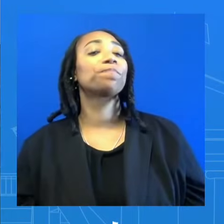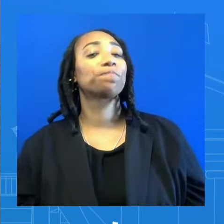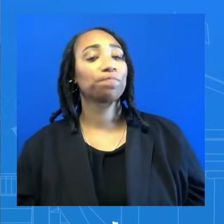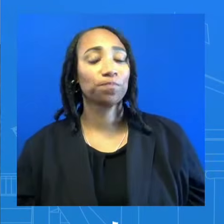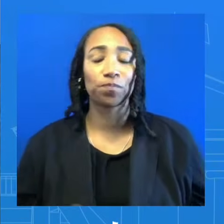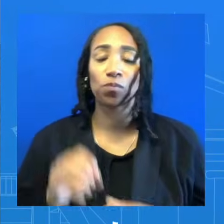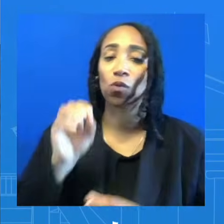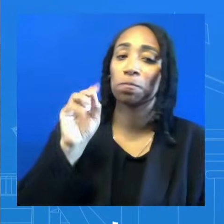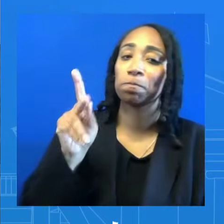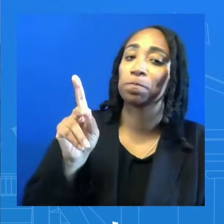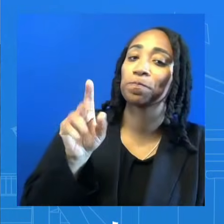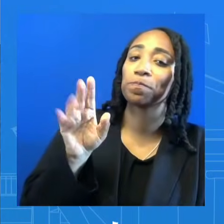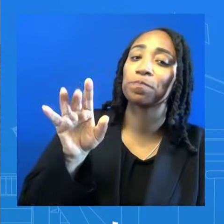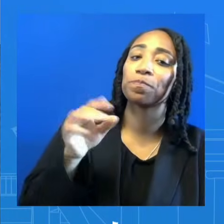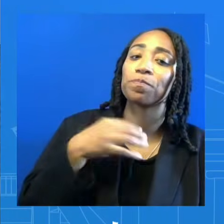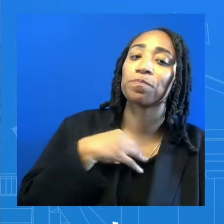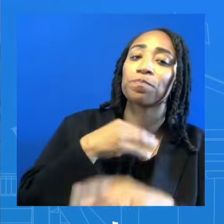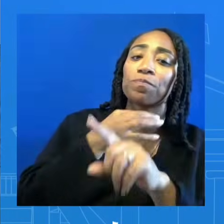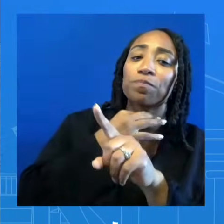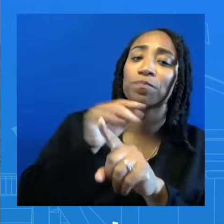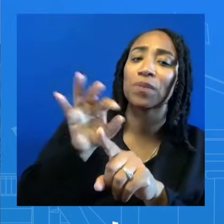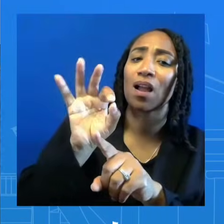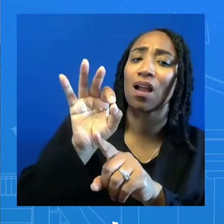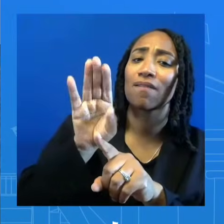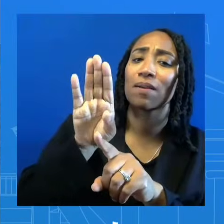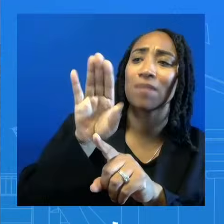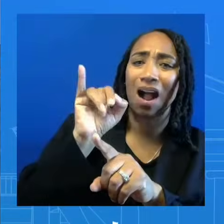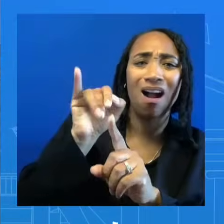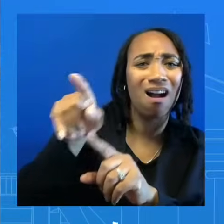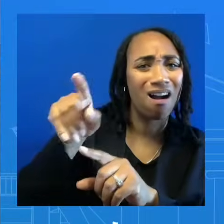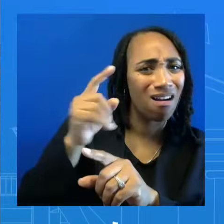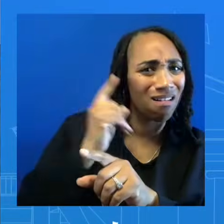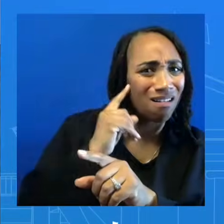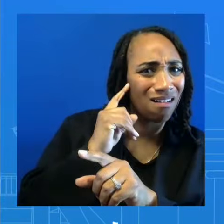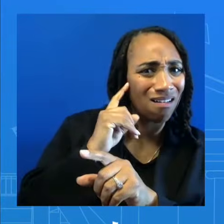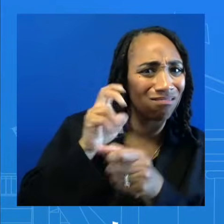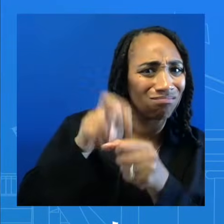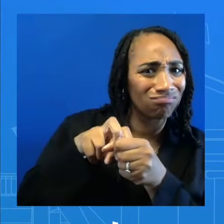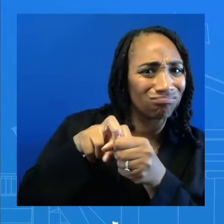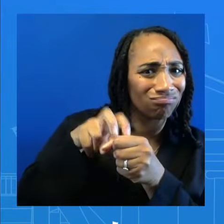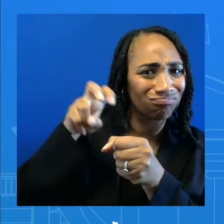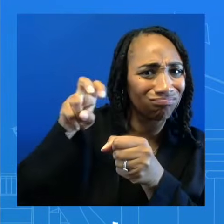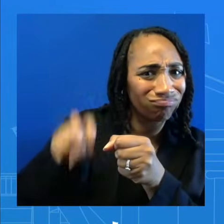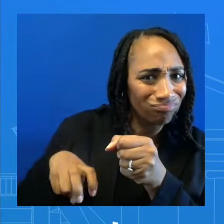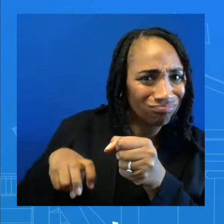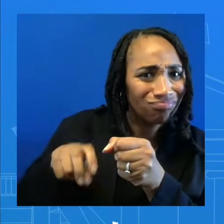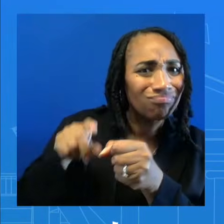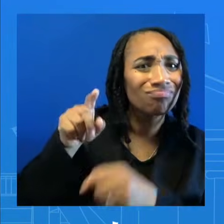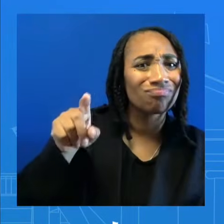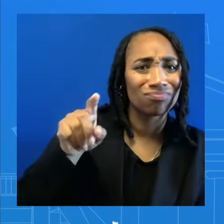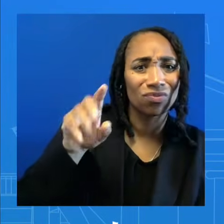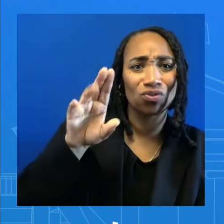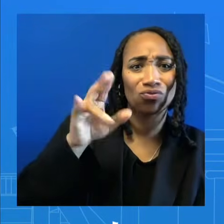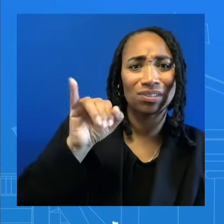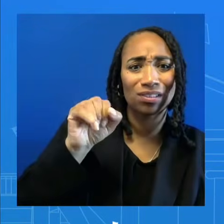Christopher Wray's decision to step down? Ms. Jean-Pierre: What I will say is that the president ap- --